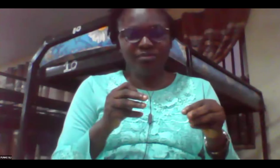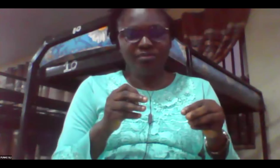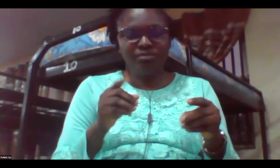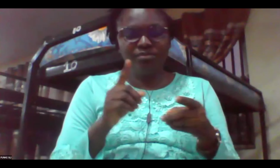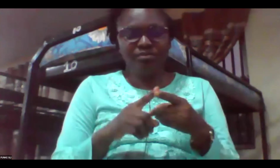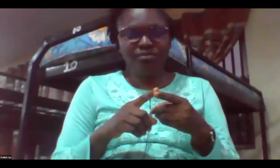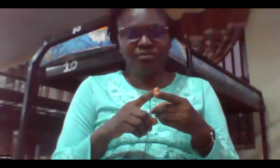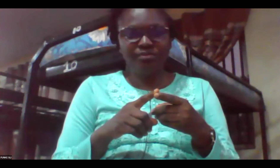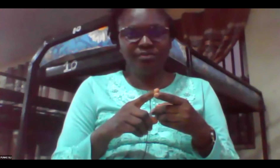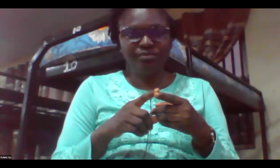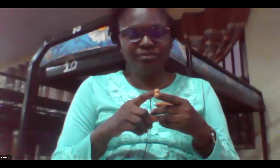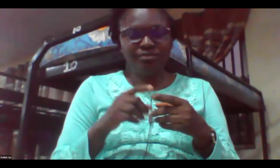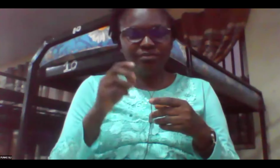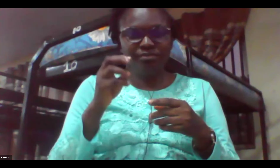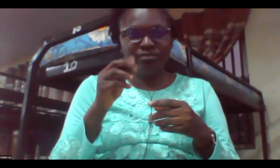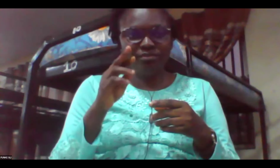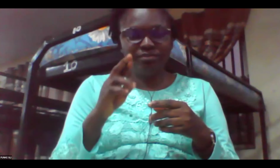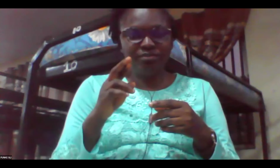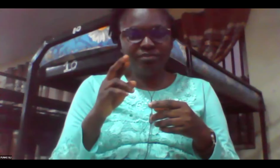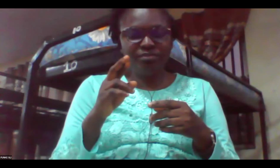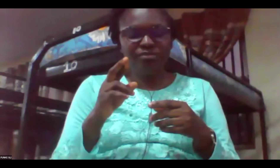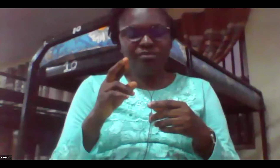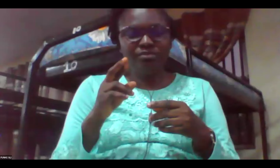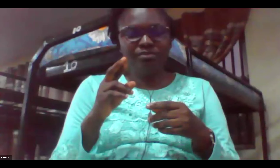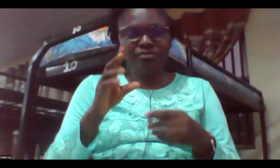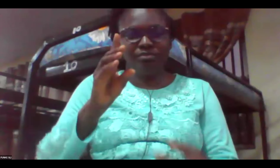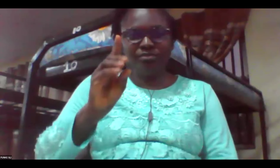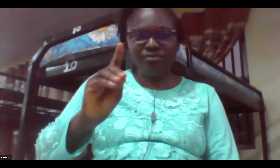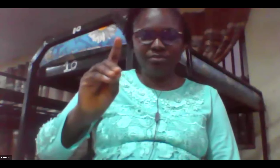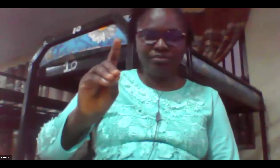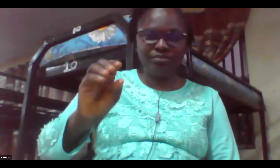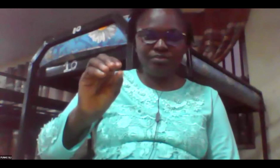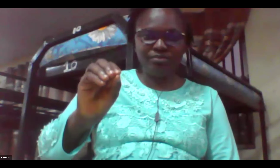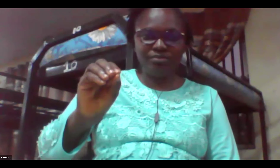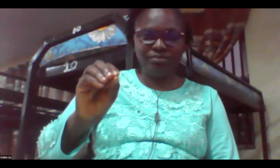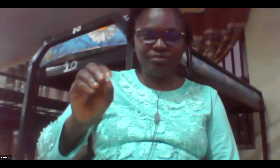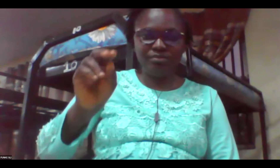sola bakre: for his session. It's going to be doing an overview on what we'll be doing during the trainings.